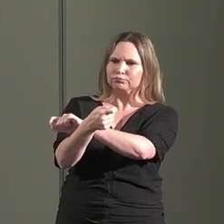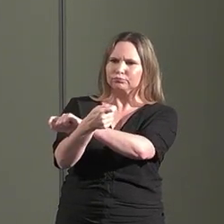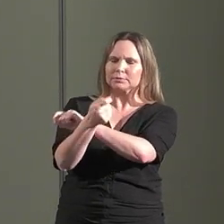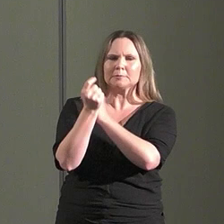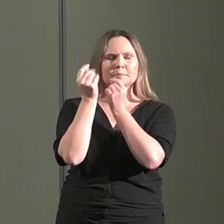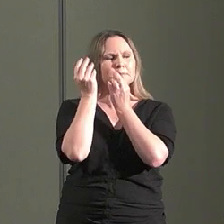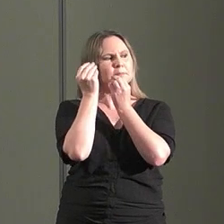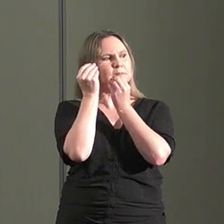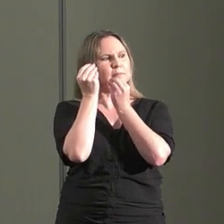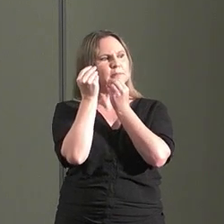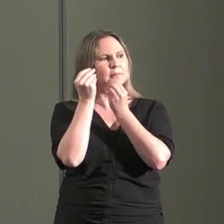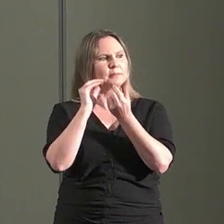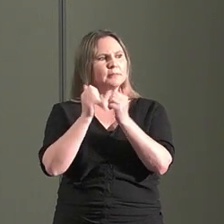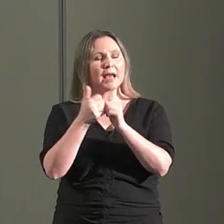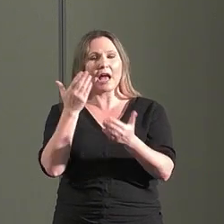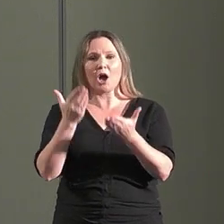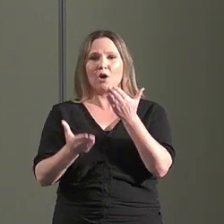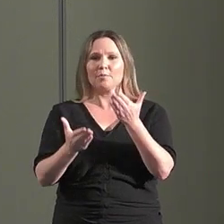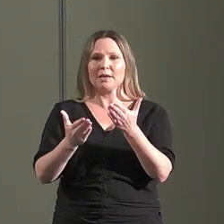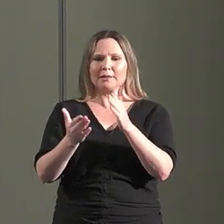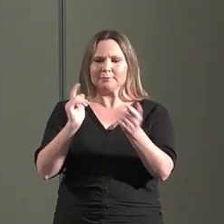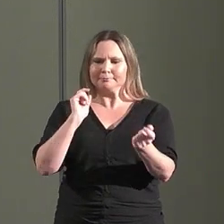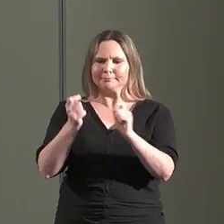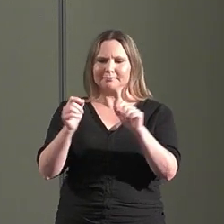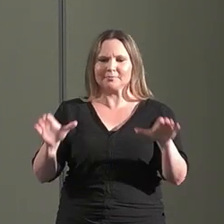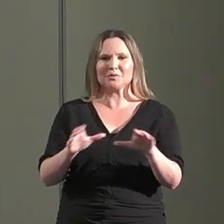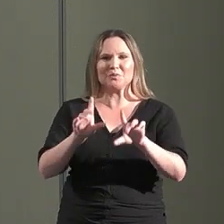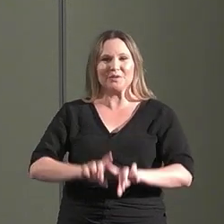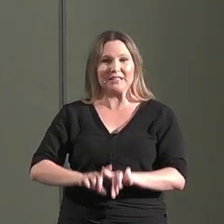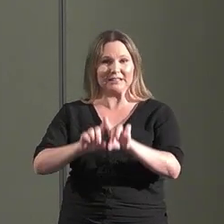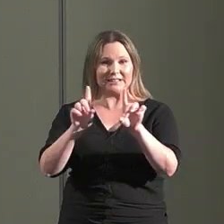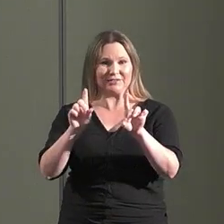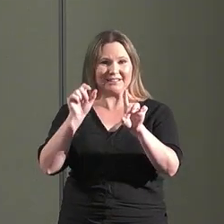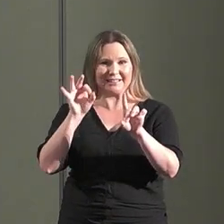how to do it differently if we do the study again.